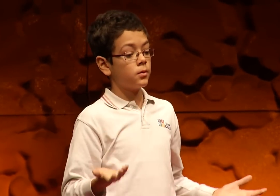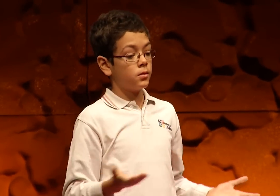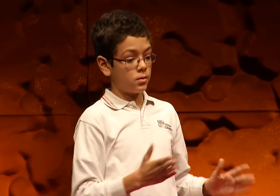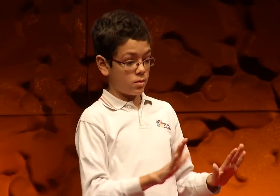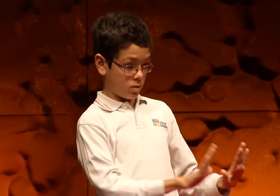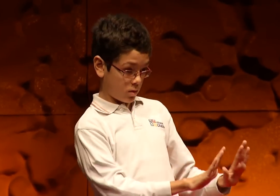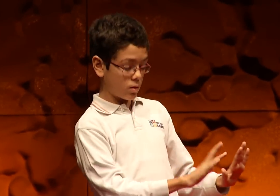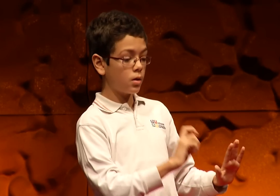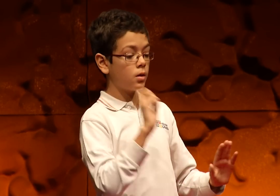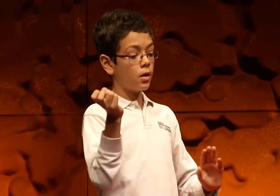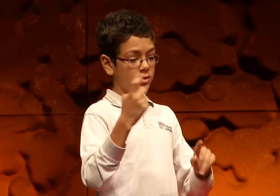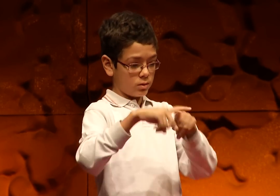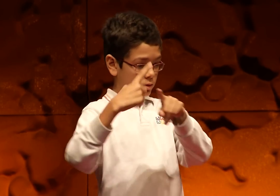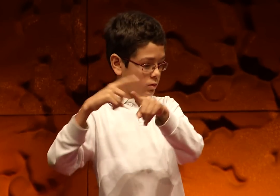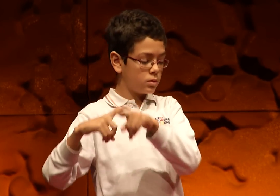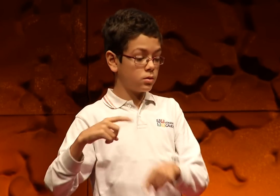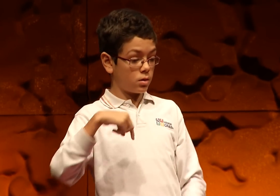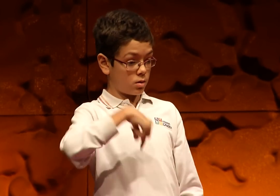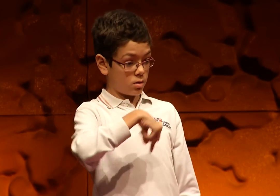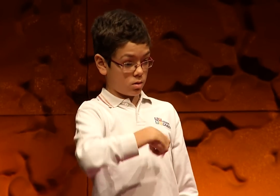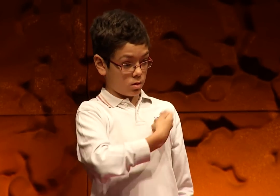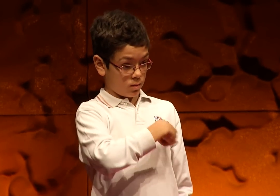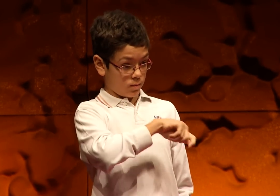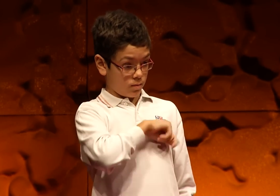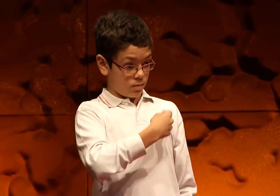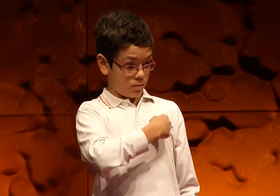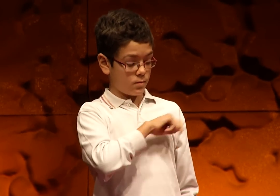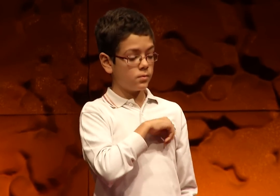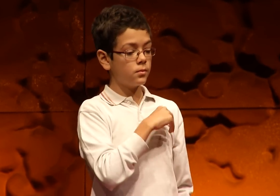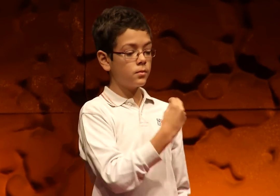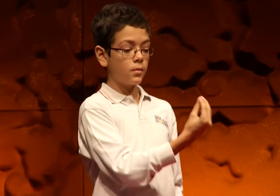the majority of people recognize it, but imagine another scenario.